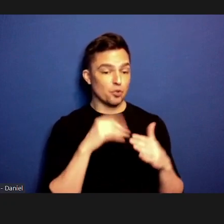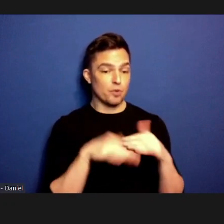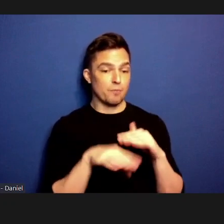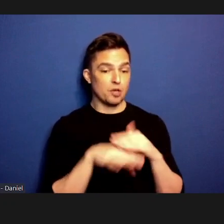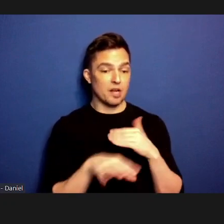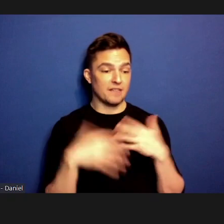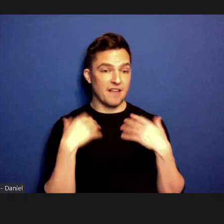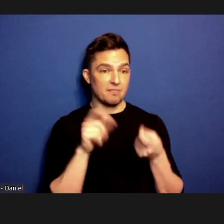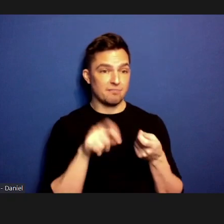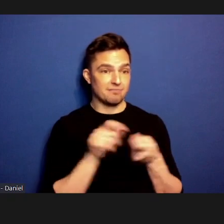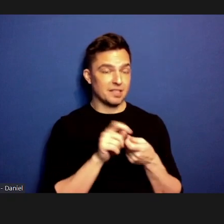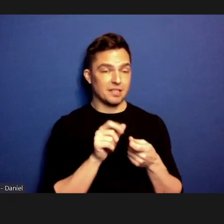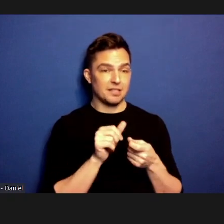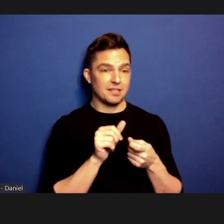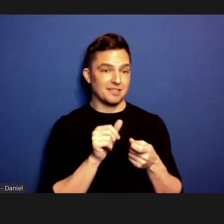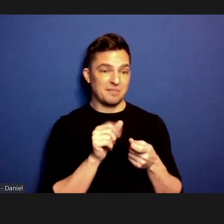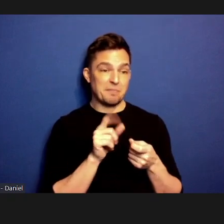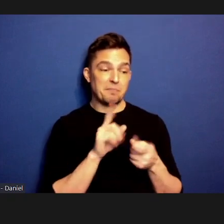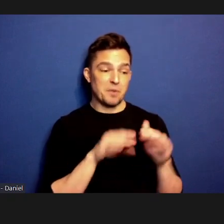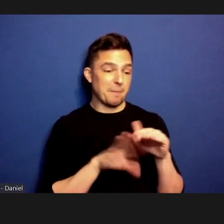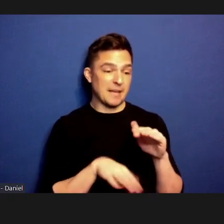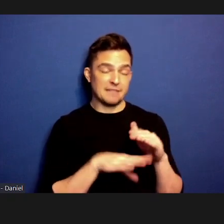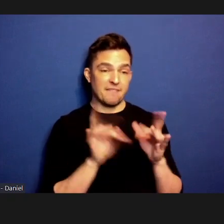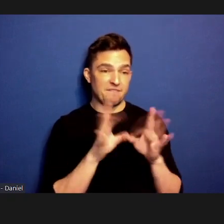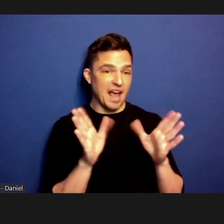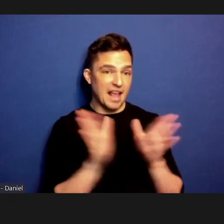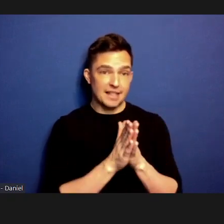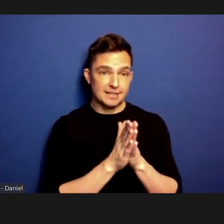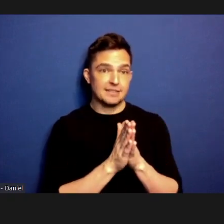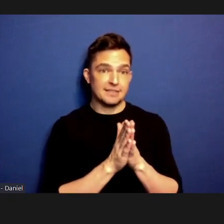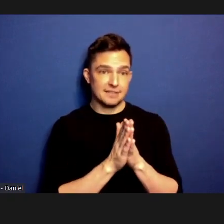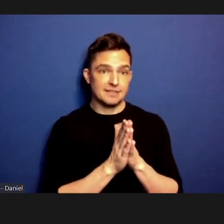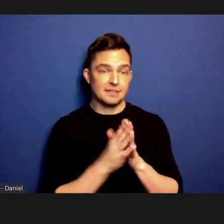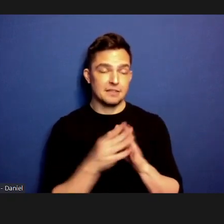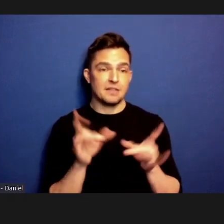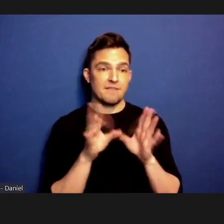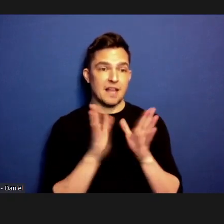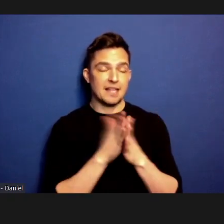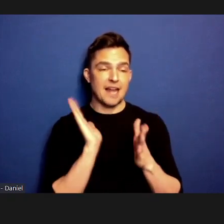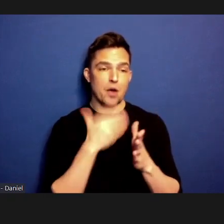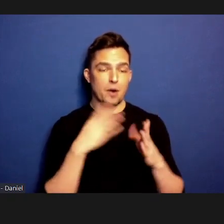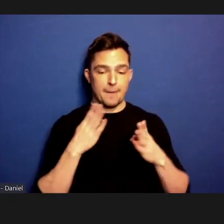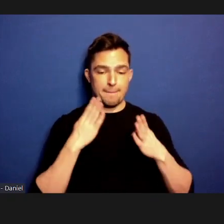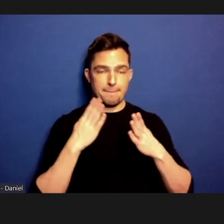that are nothing short of violence, where our biological samples are being collected.